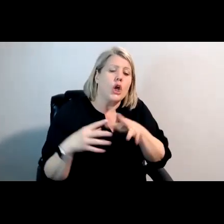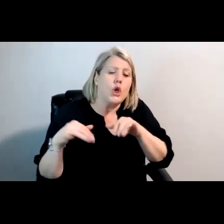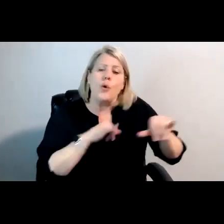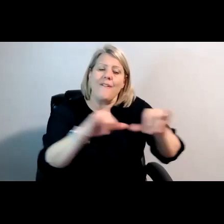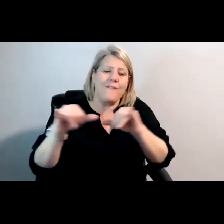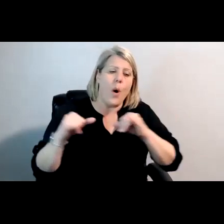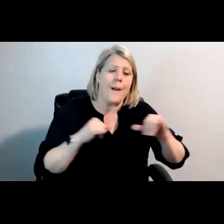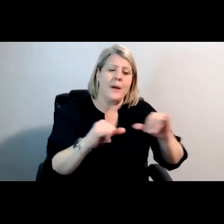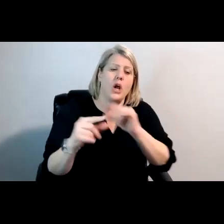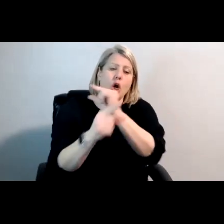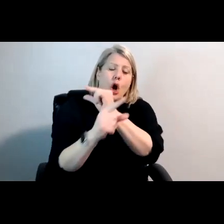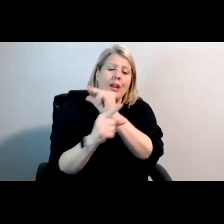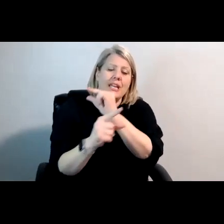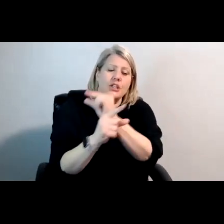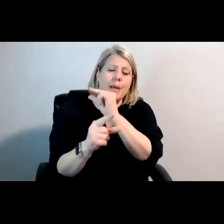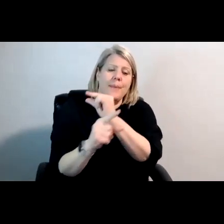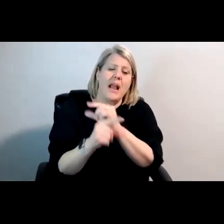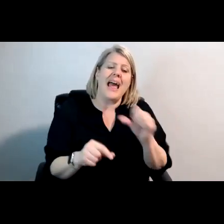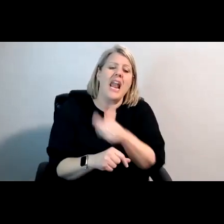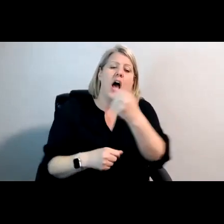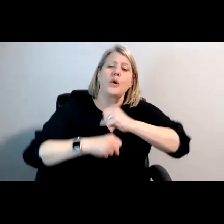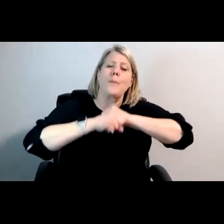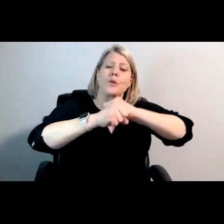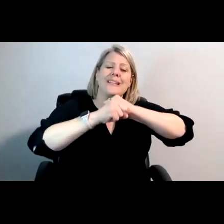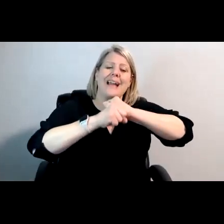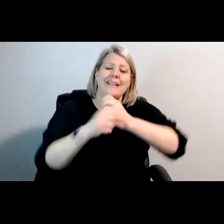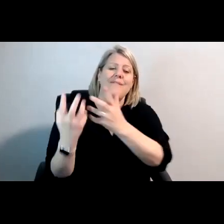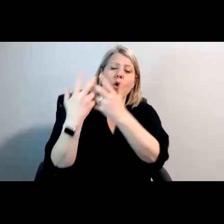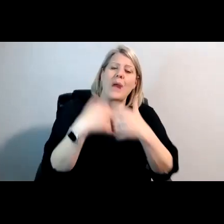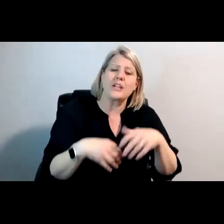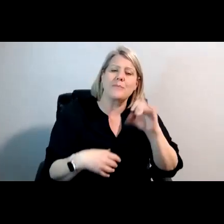which is a model law that is states can look at,